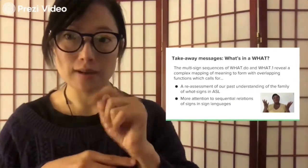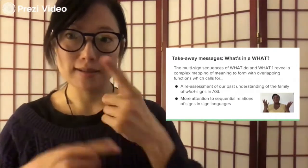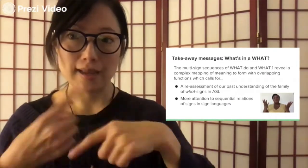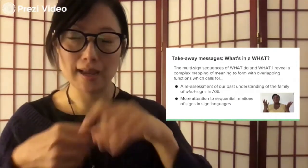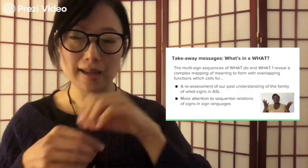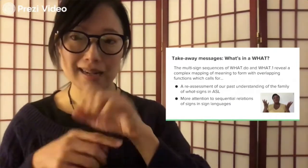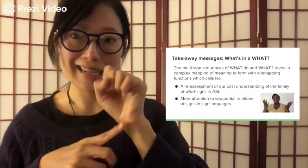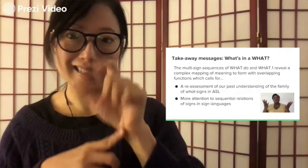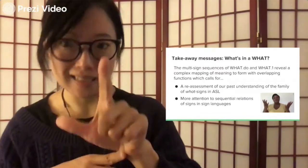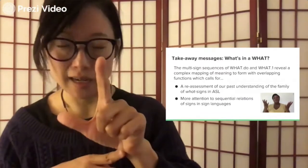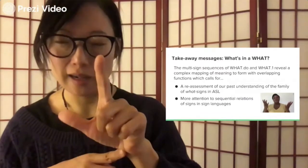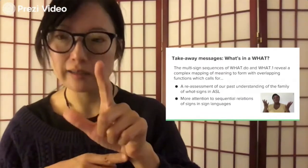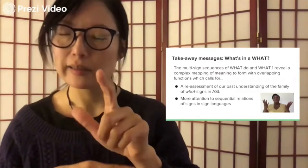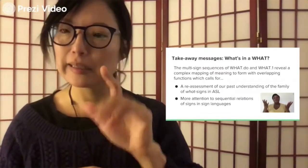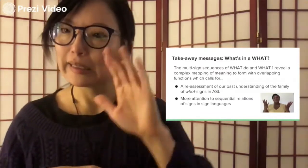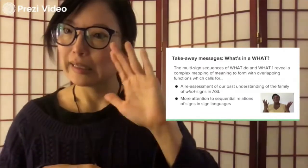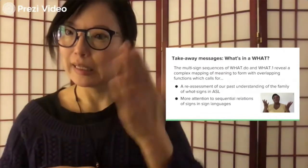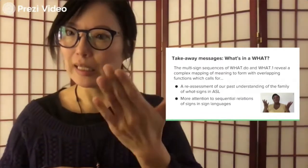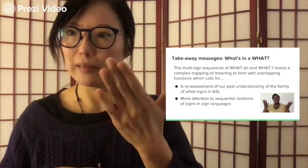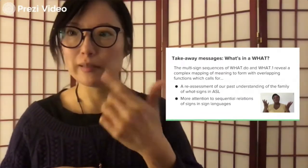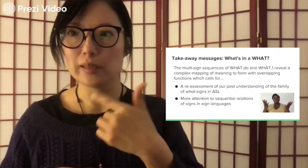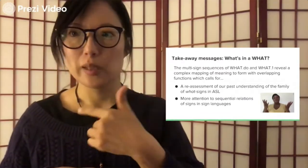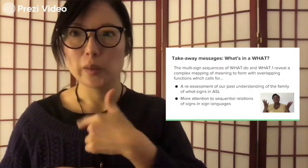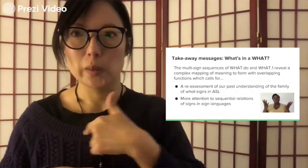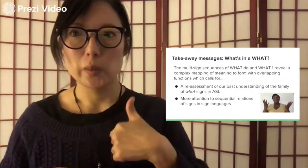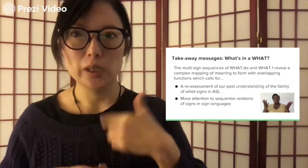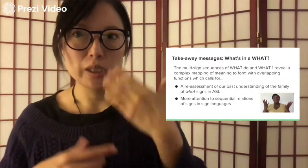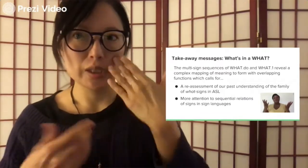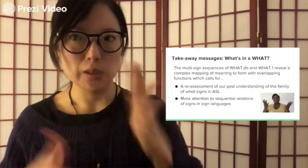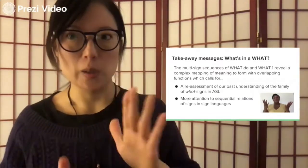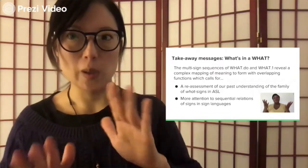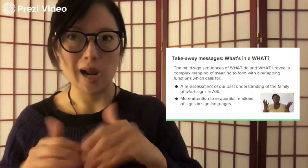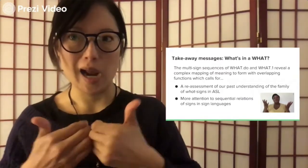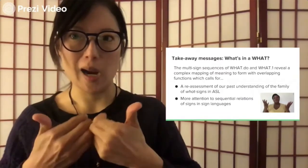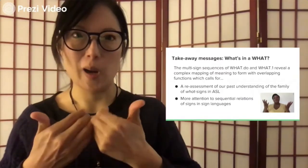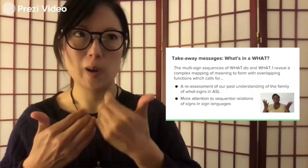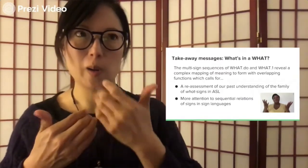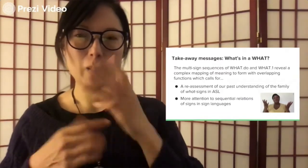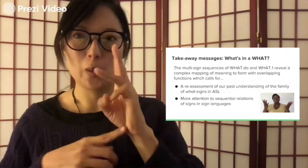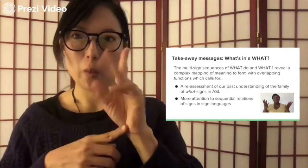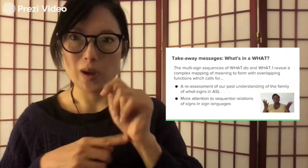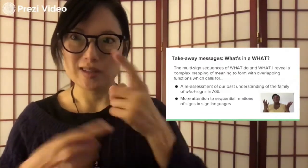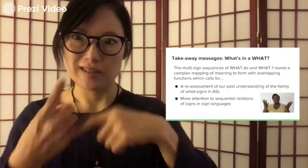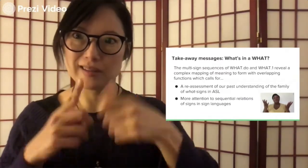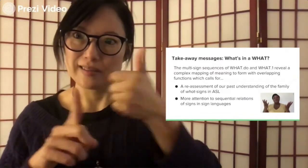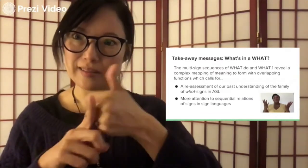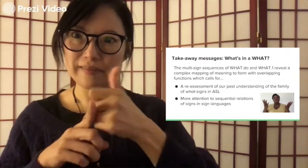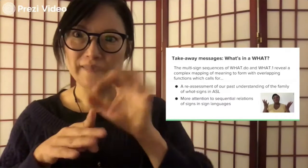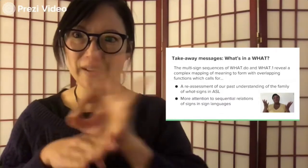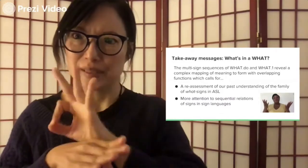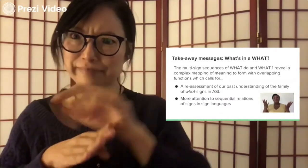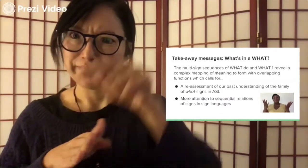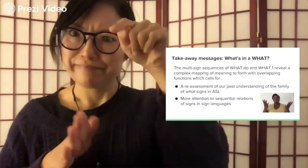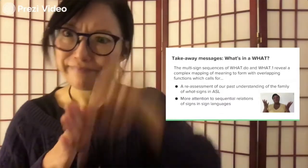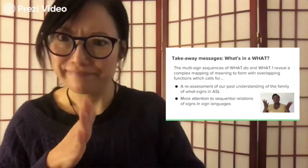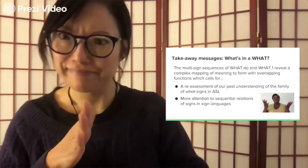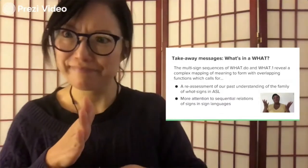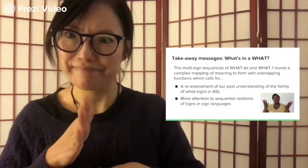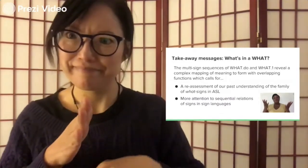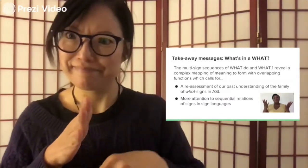what-signs in ASL as it seems, that we do not have an in depth